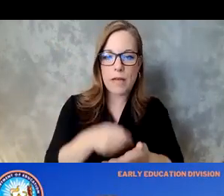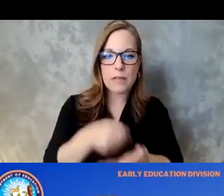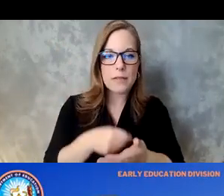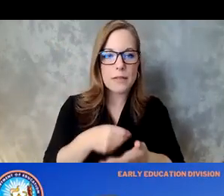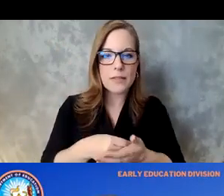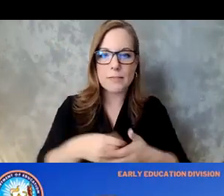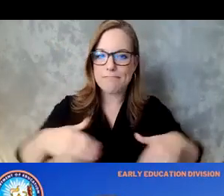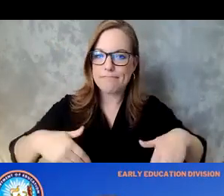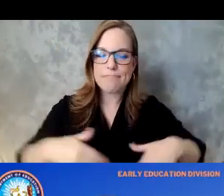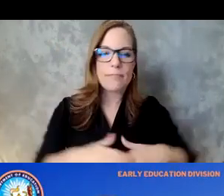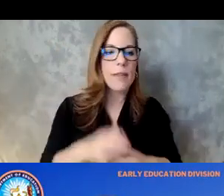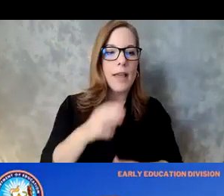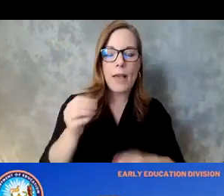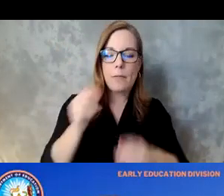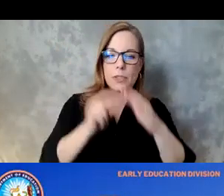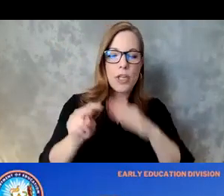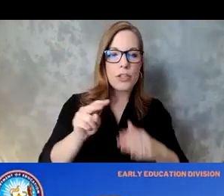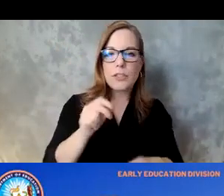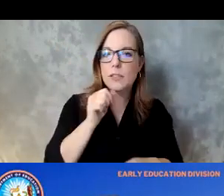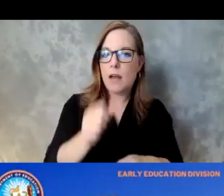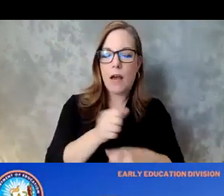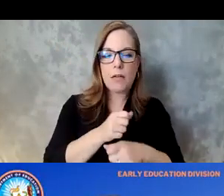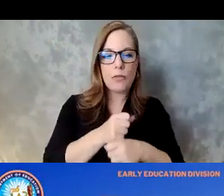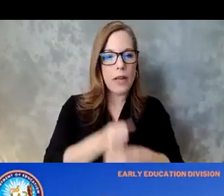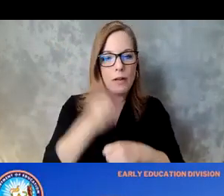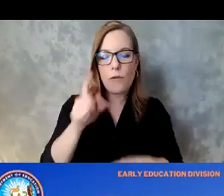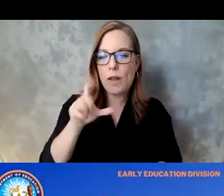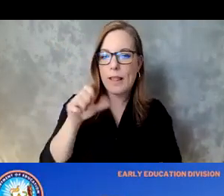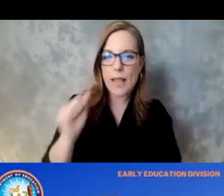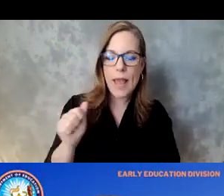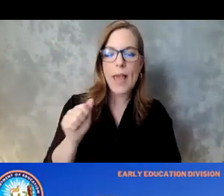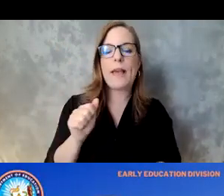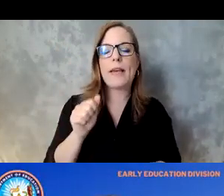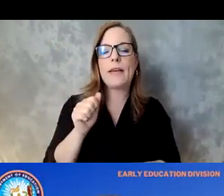cannot be performed for LEAs if there are a couple situations that we're operating.